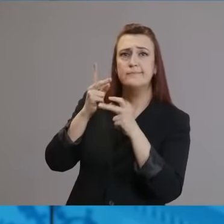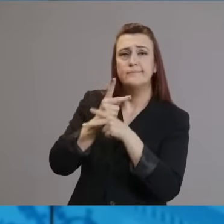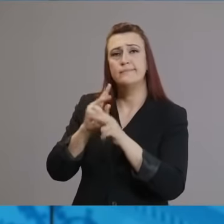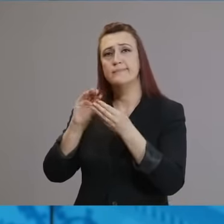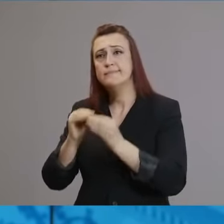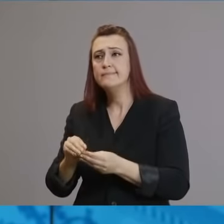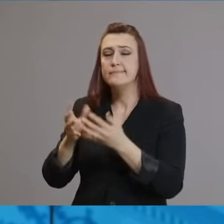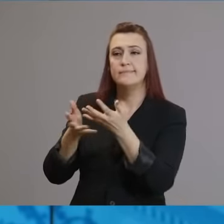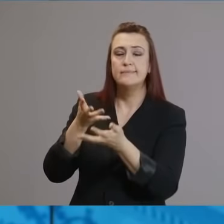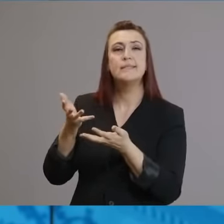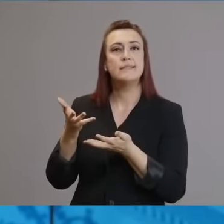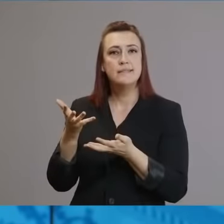THAT'S WHY WE ARE GOING TO STAY VIGILANT.